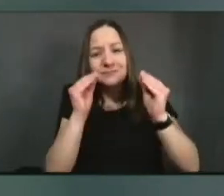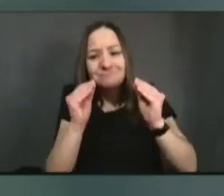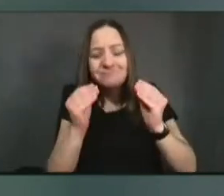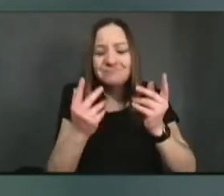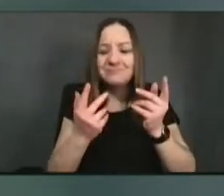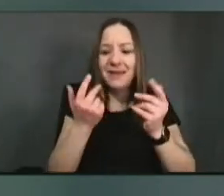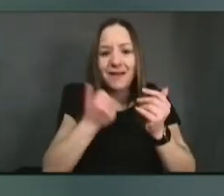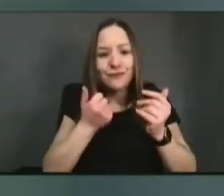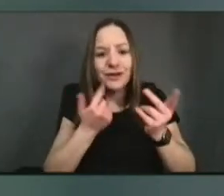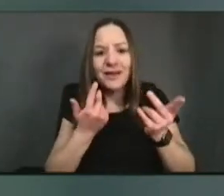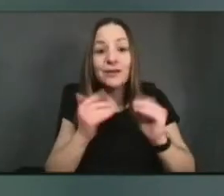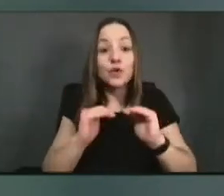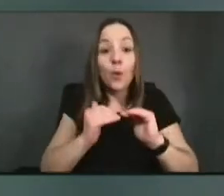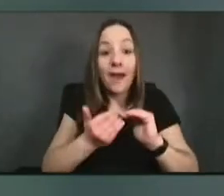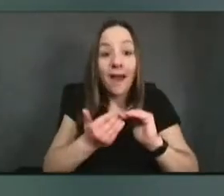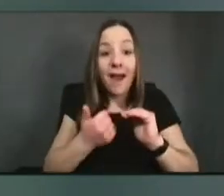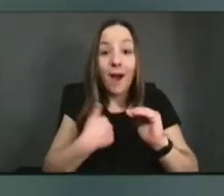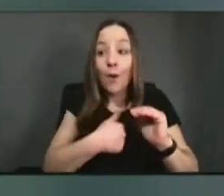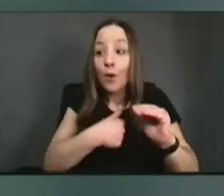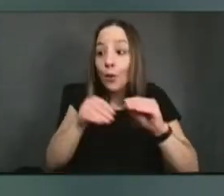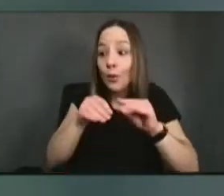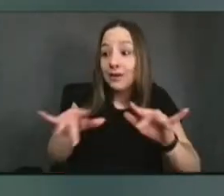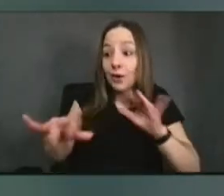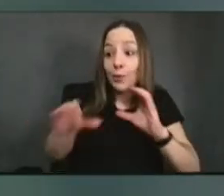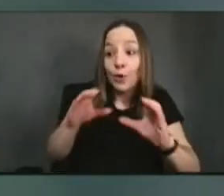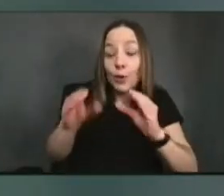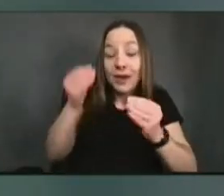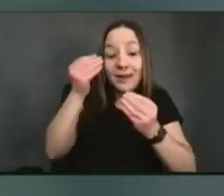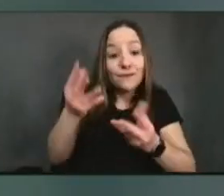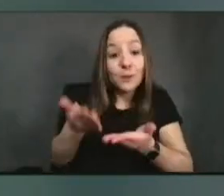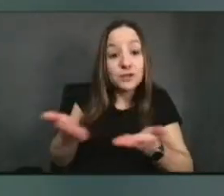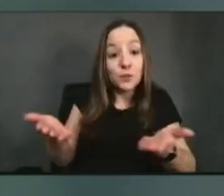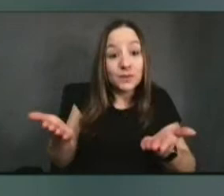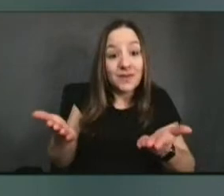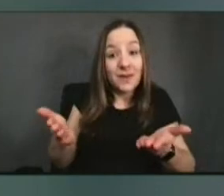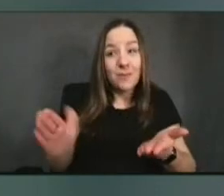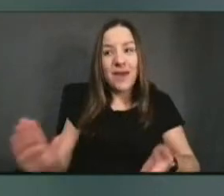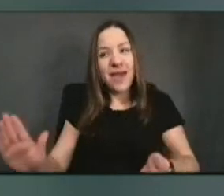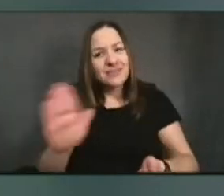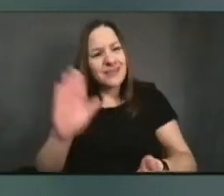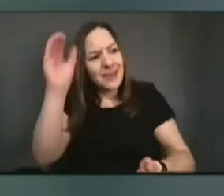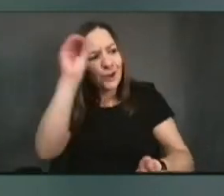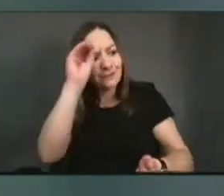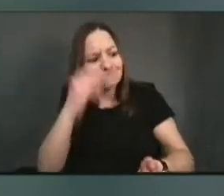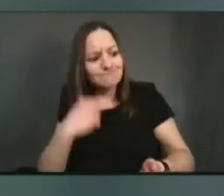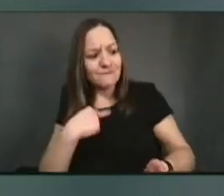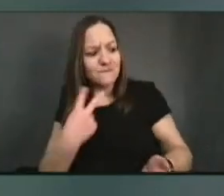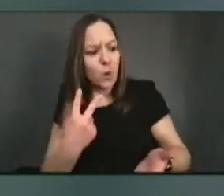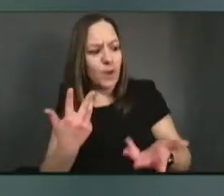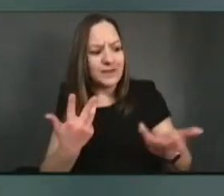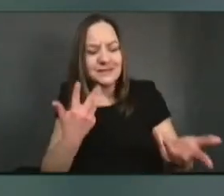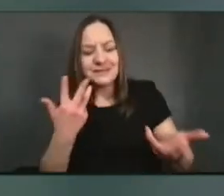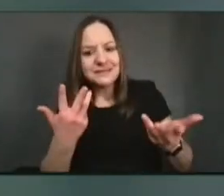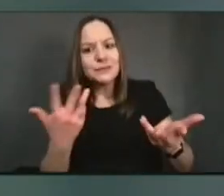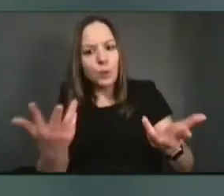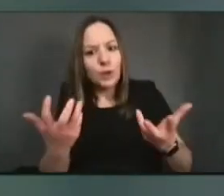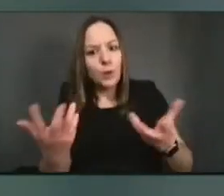that we provide every single day. How was important information getting to them. And how does their voice elevate in